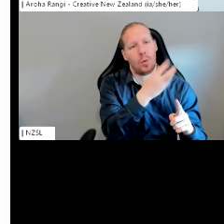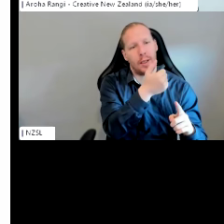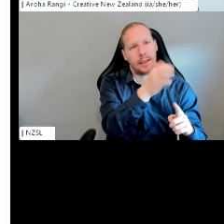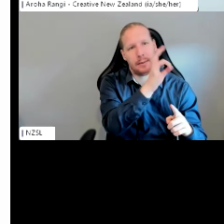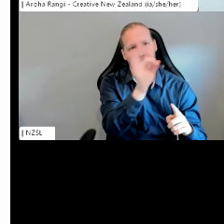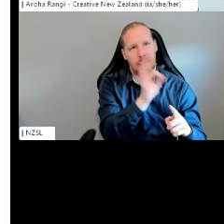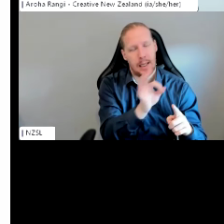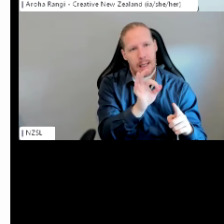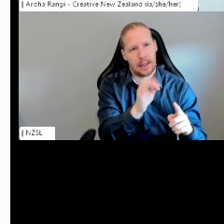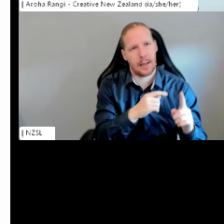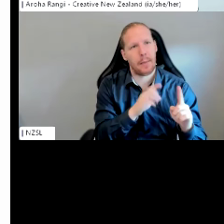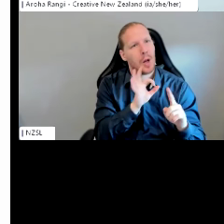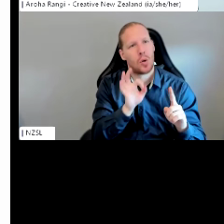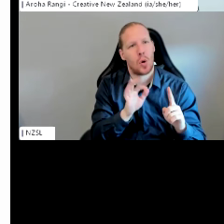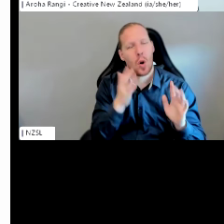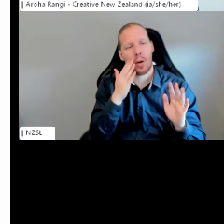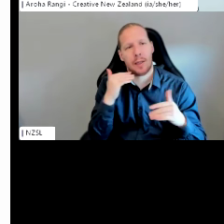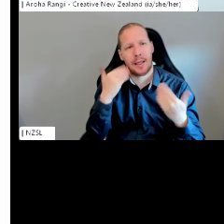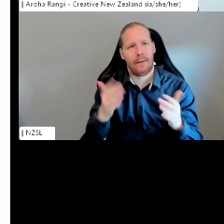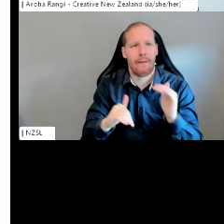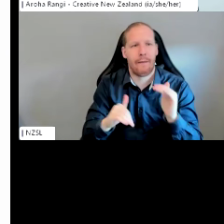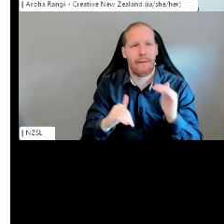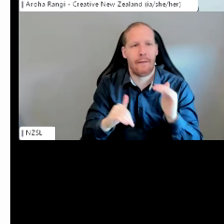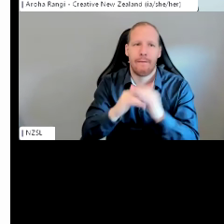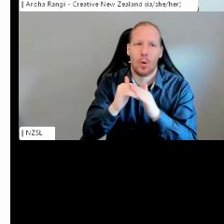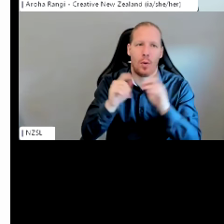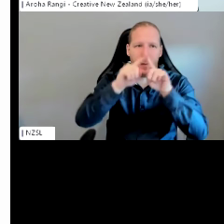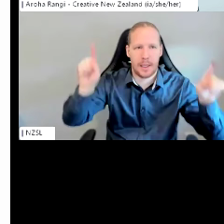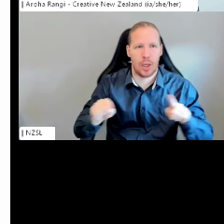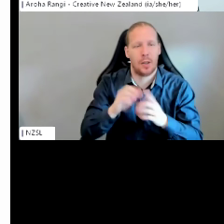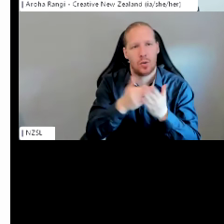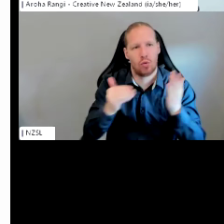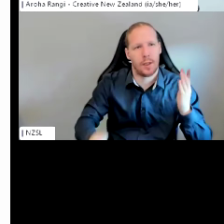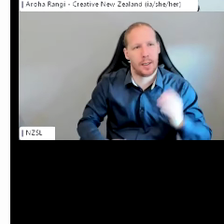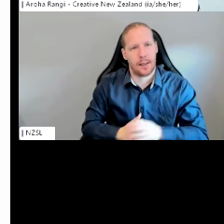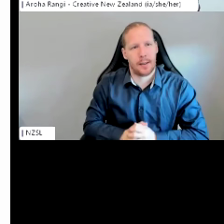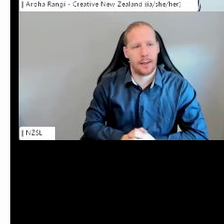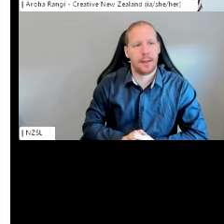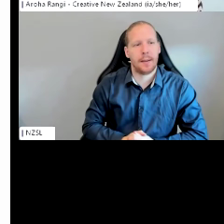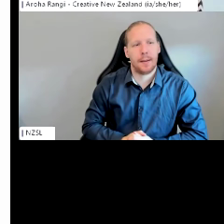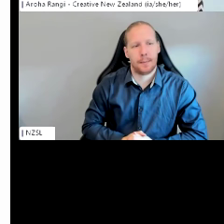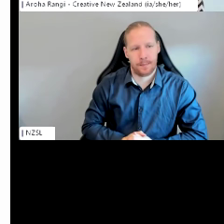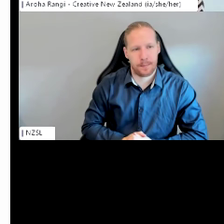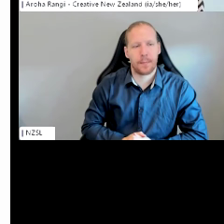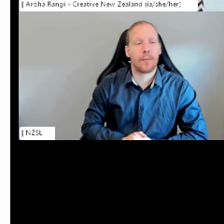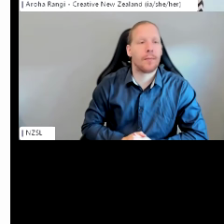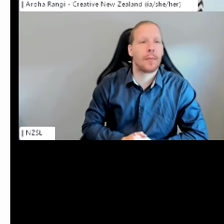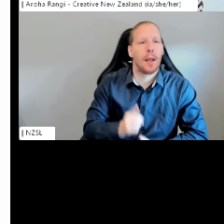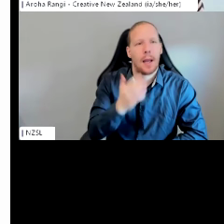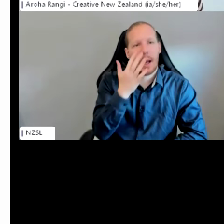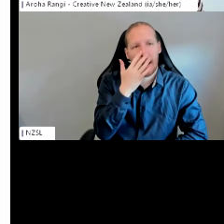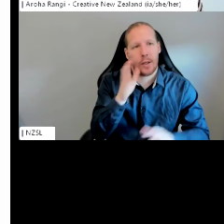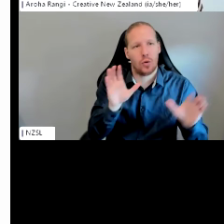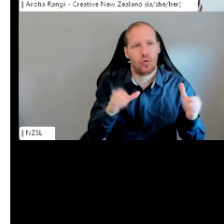uh it doesn't tell the whole story. I should also say though that um uh 16 to 24 year olds uh uh uh